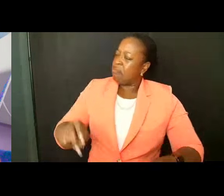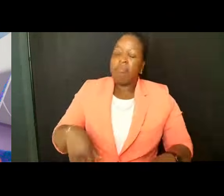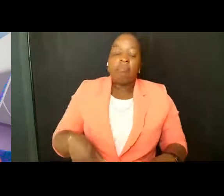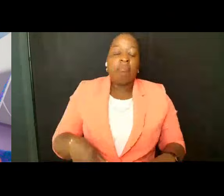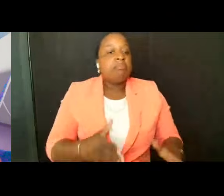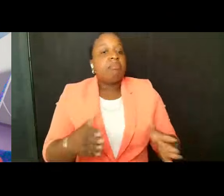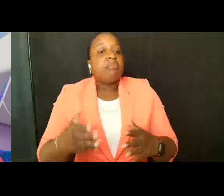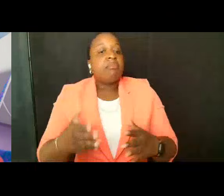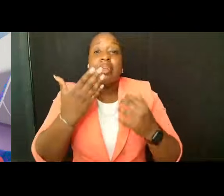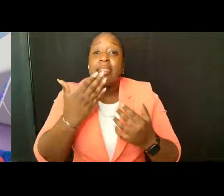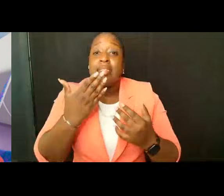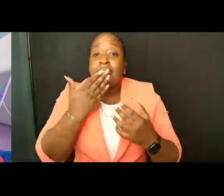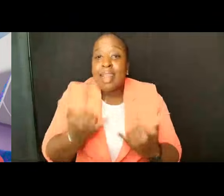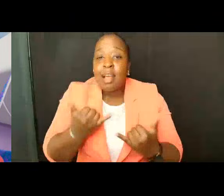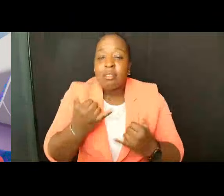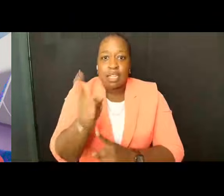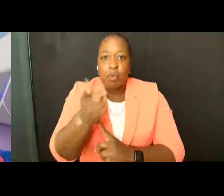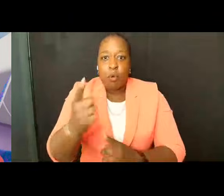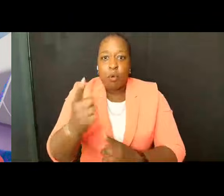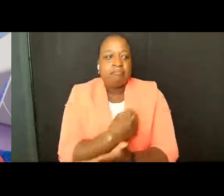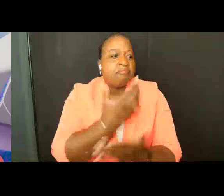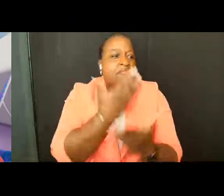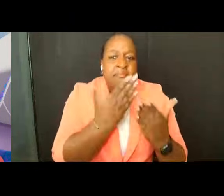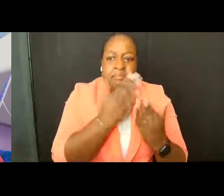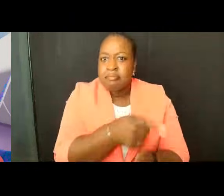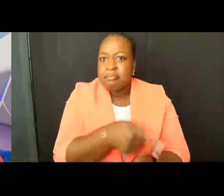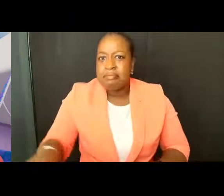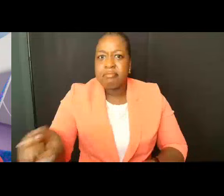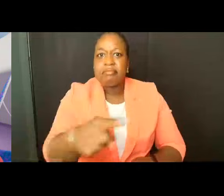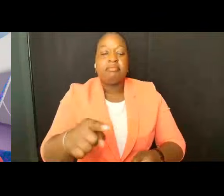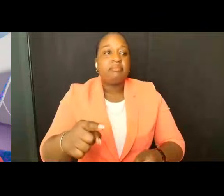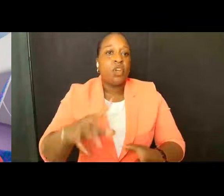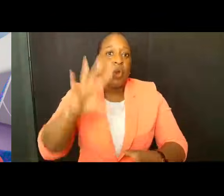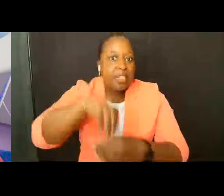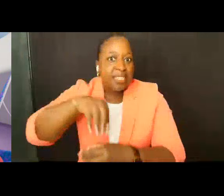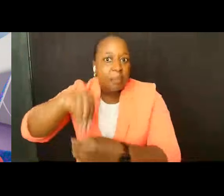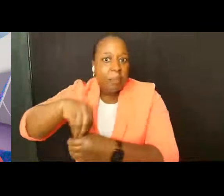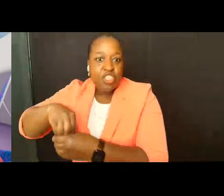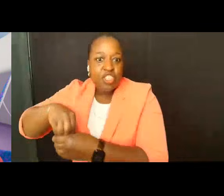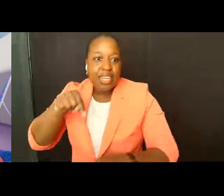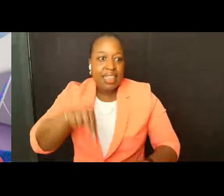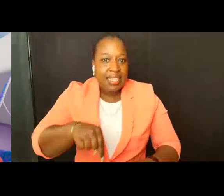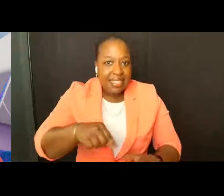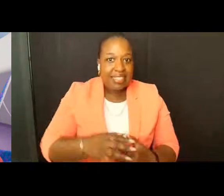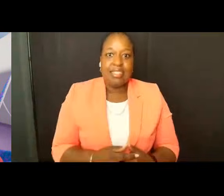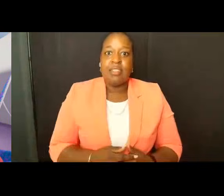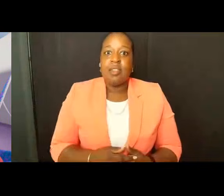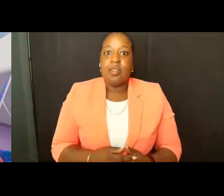of you for this incredible discussion and your participation in this. It's been -- you know,